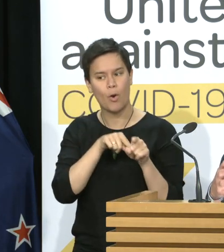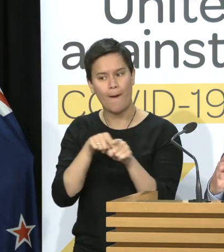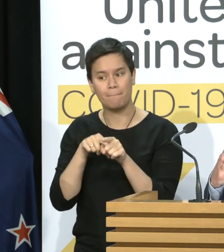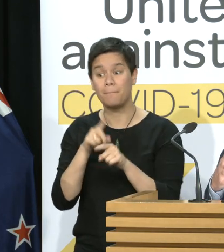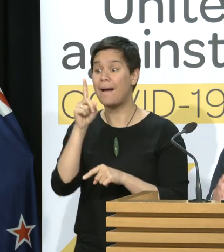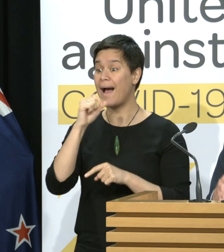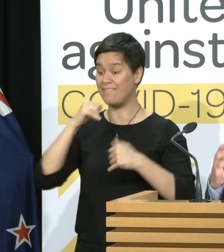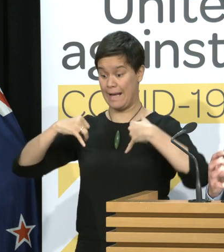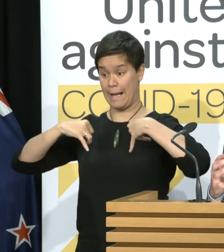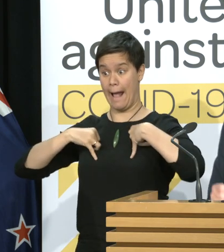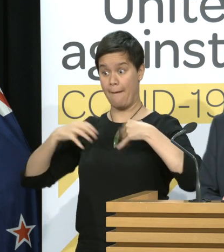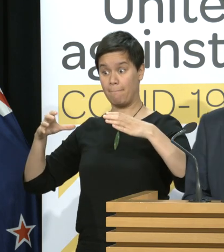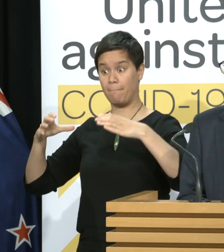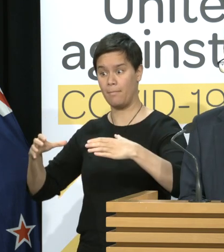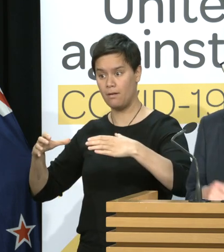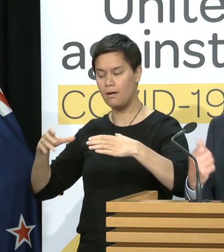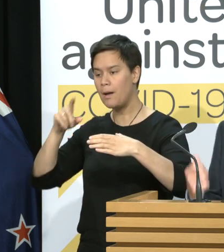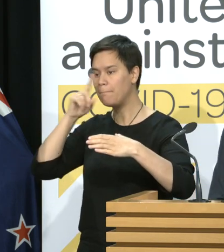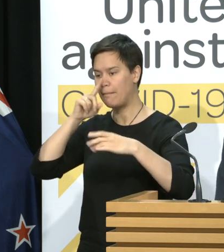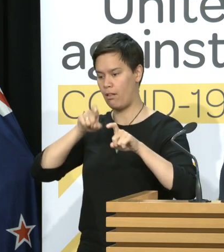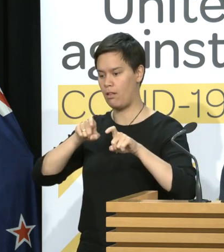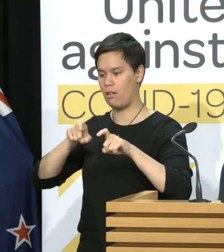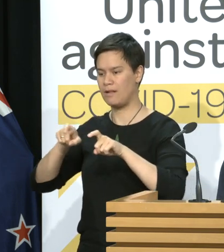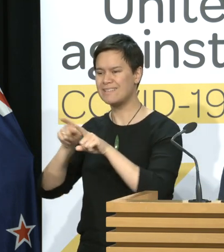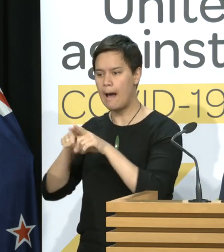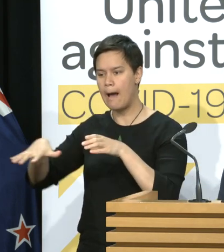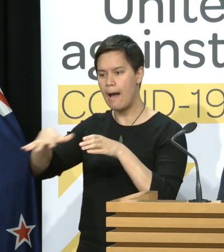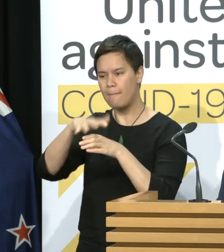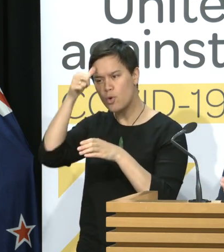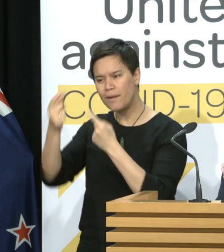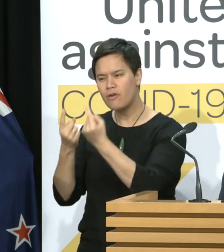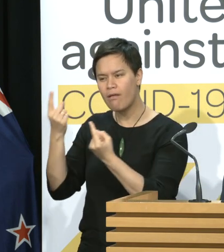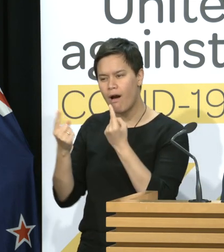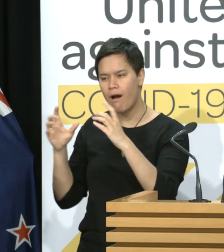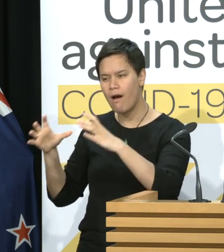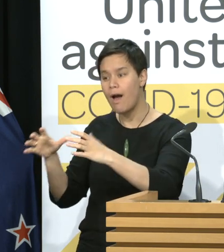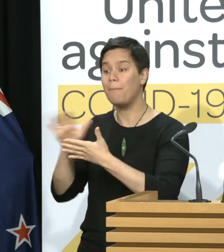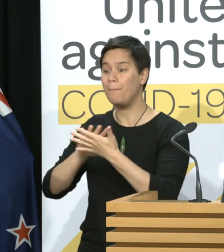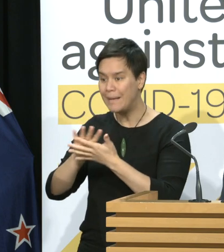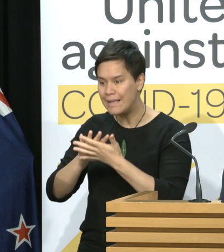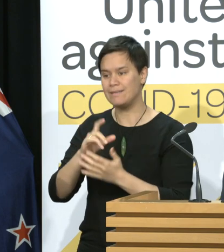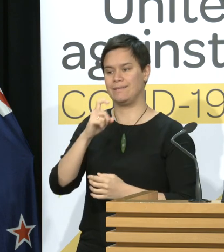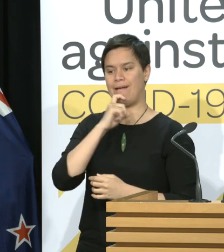the people who are there or who have been there. And as the Minister said, that's when it would be a local on-the-ground response would be the first thing.